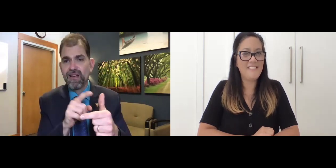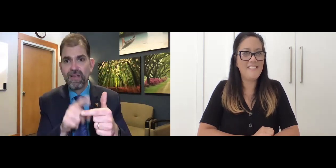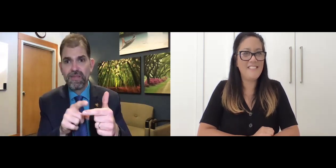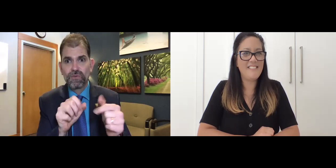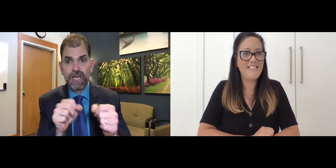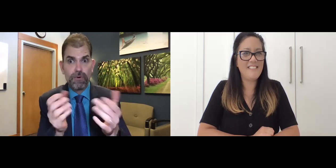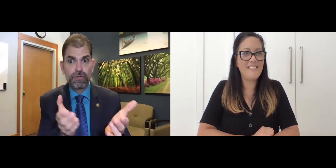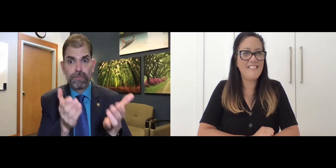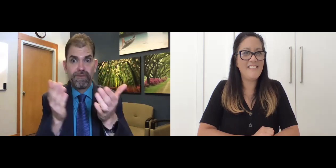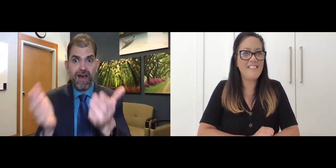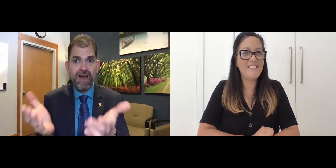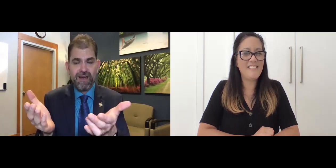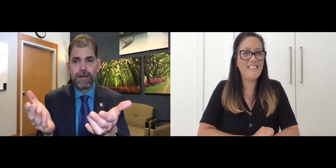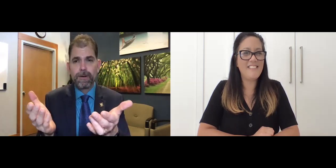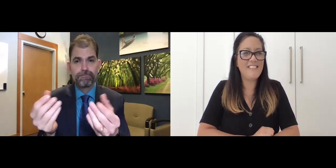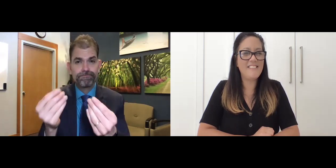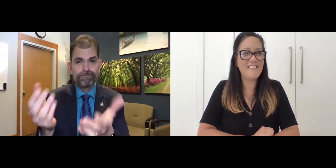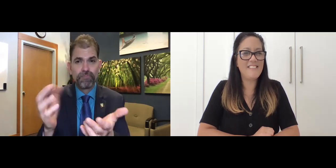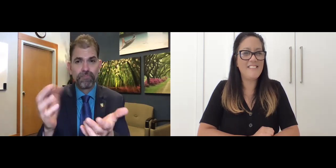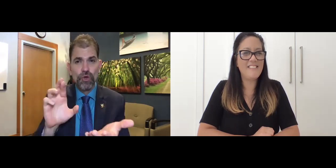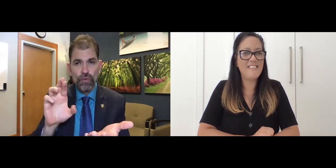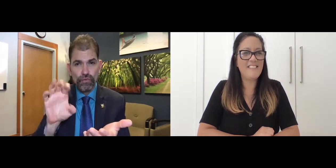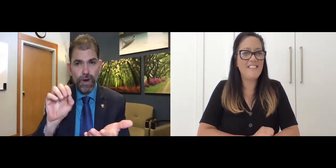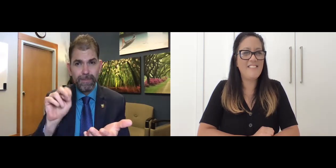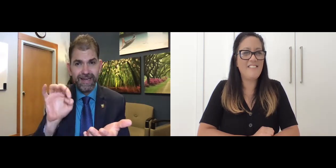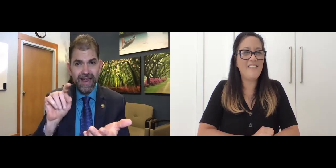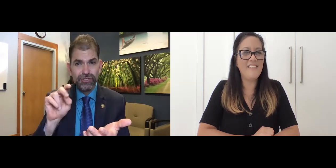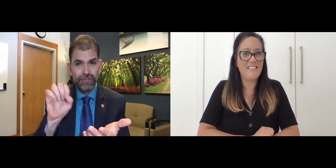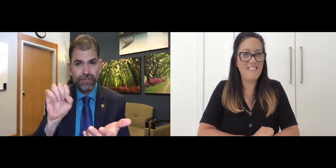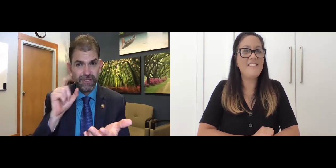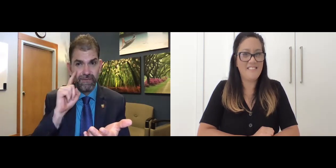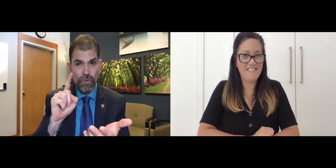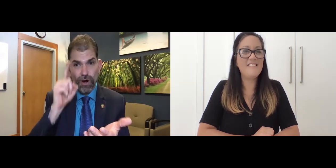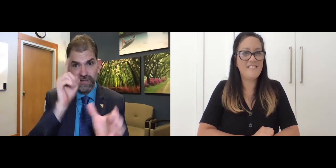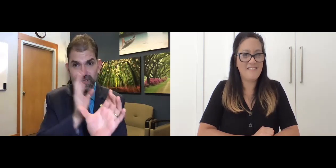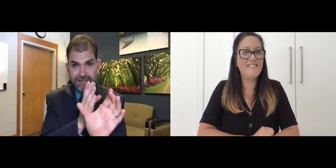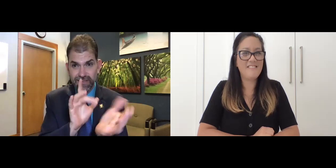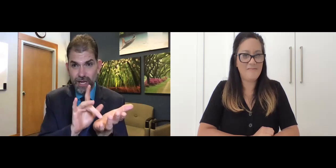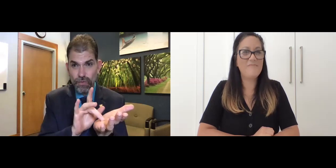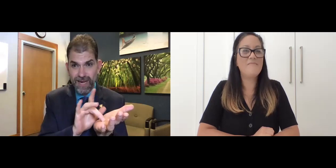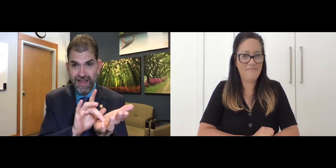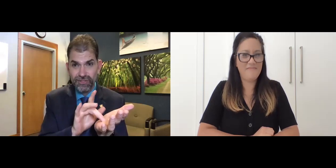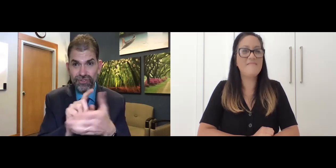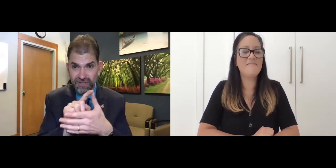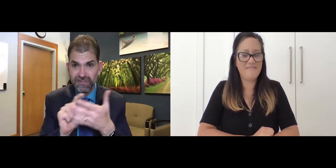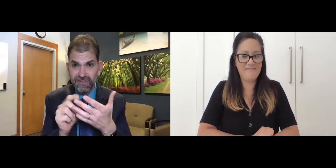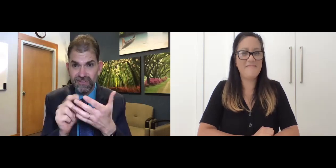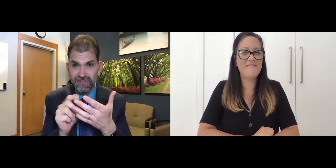perspective that we were able to provide, we could provide remediation, the right